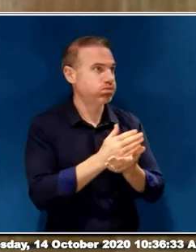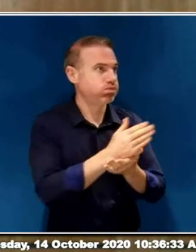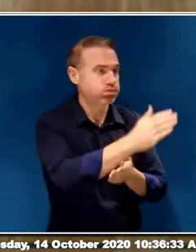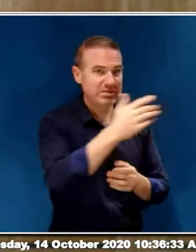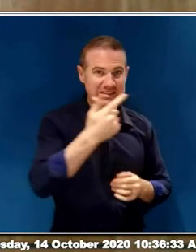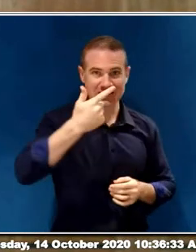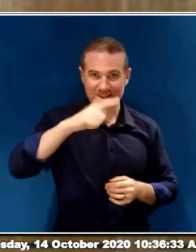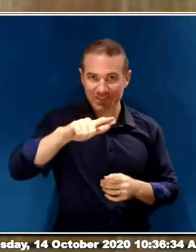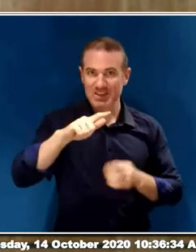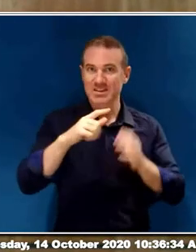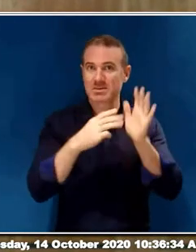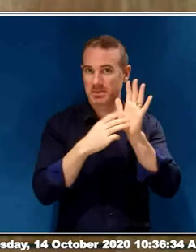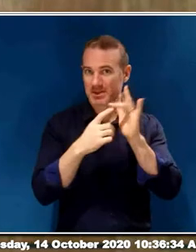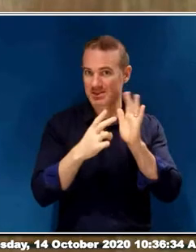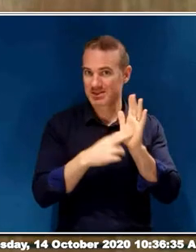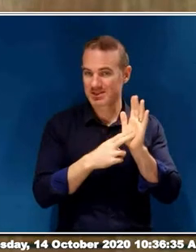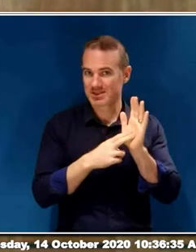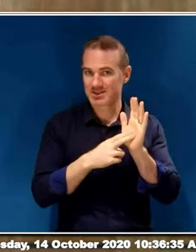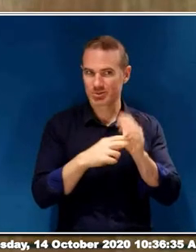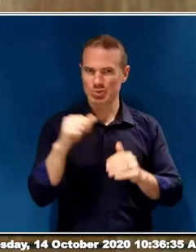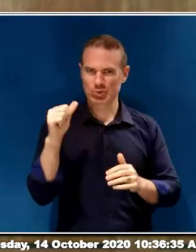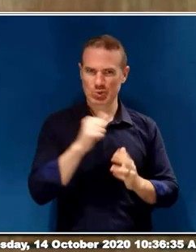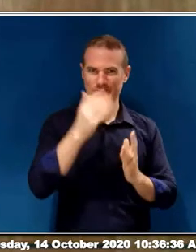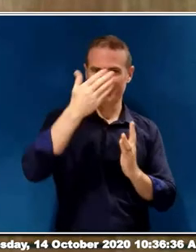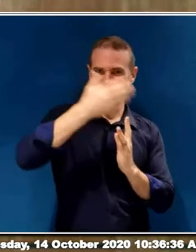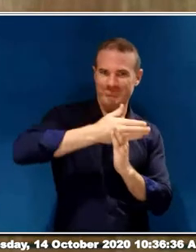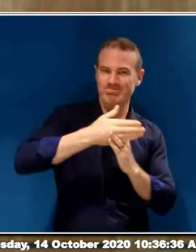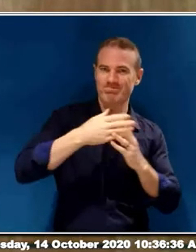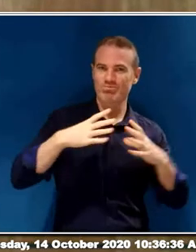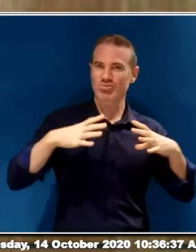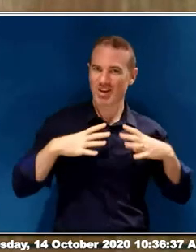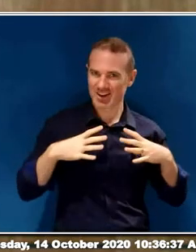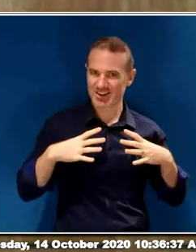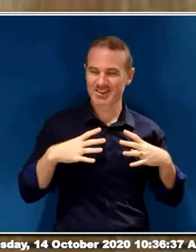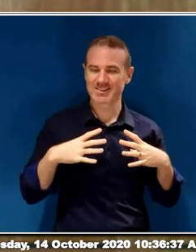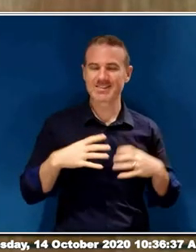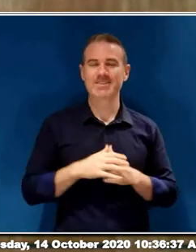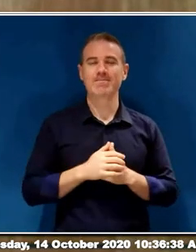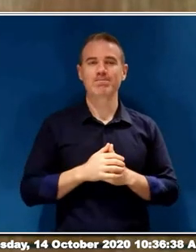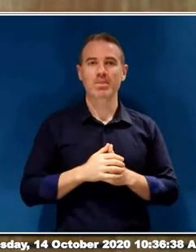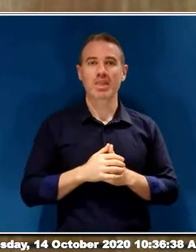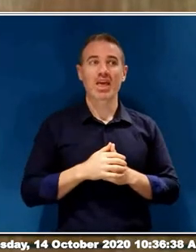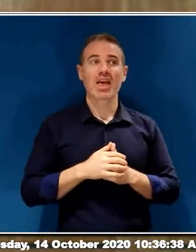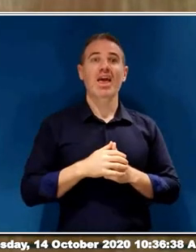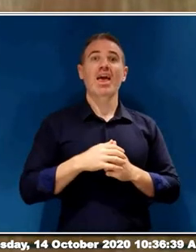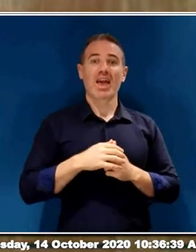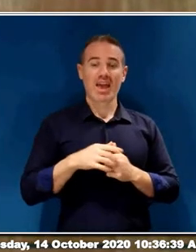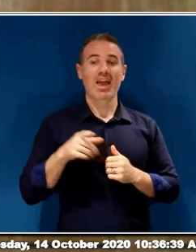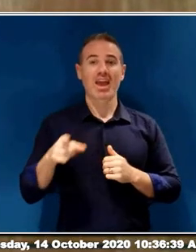And then, remembering that he needed to have a 10-minute break, he asked for